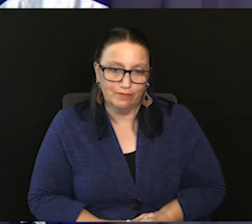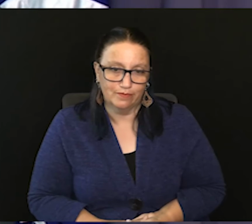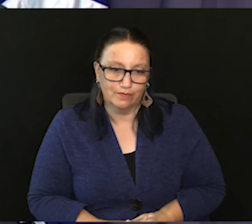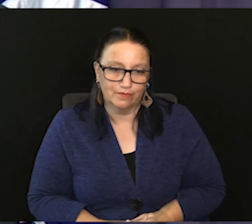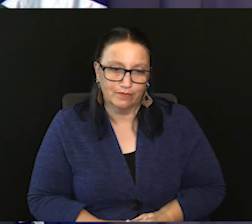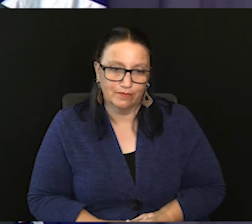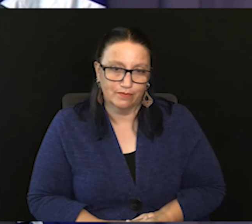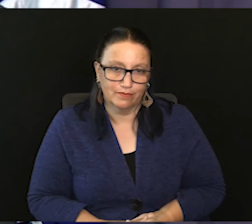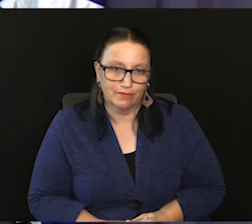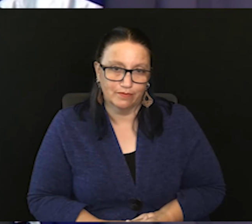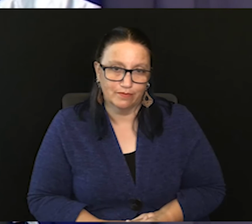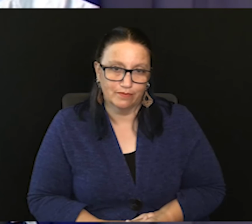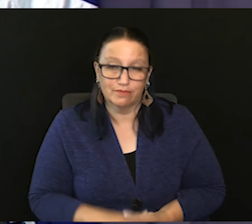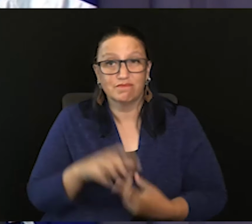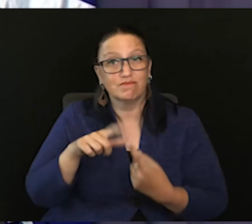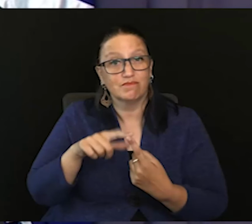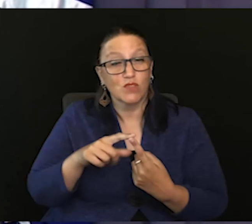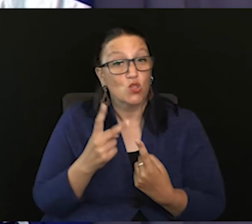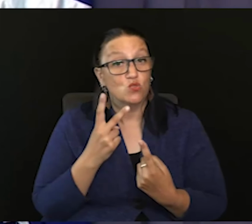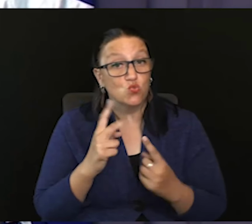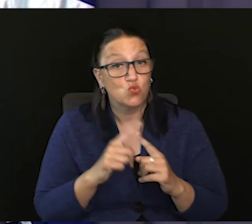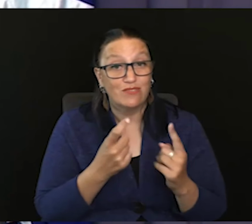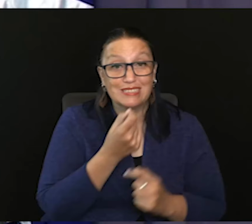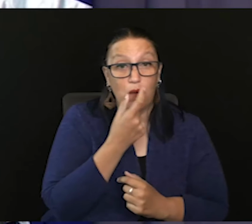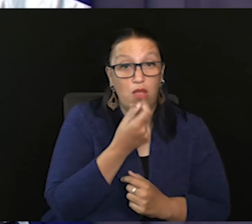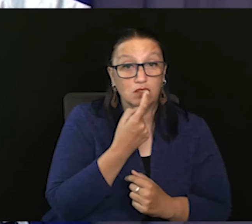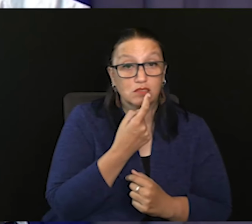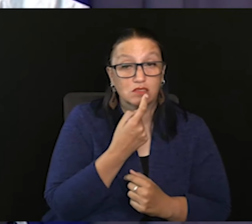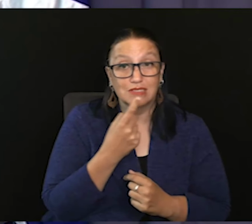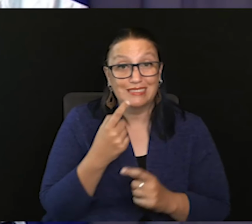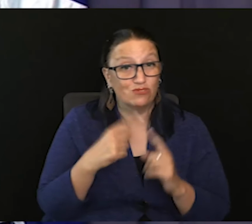A lot's been made with the two oral treatments of whether one is